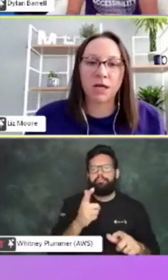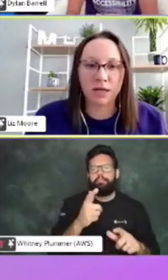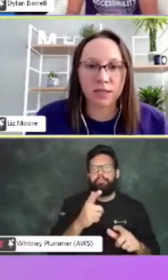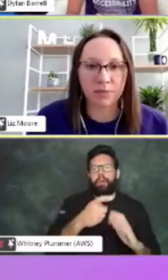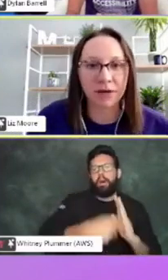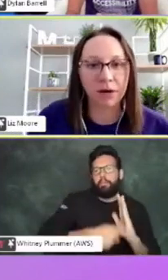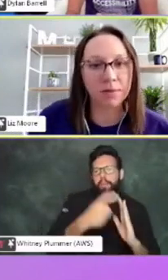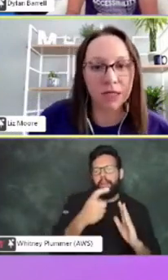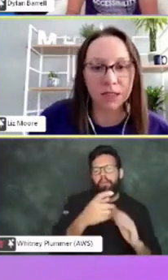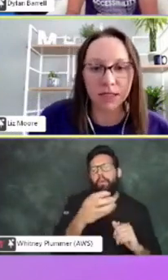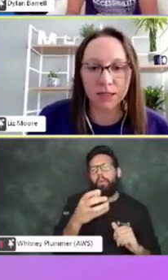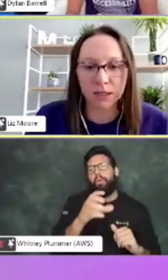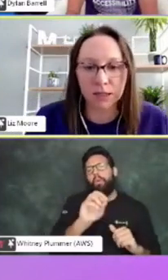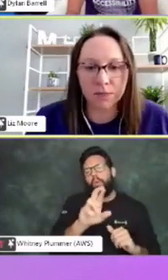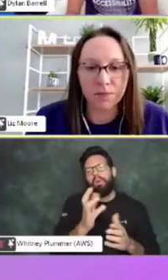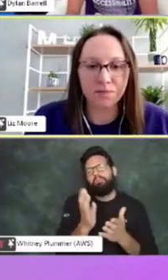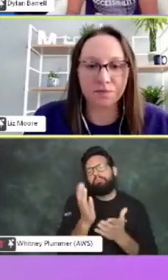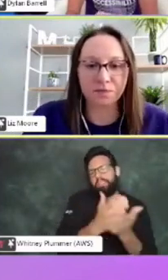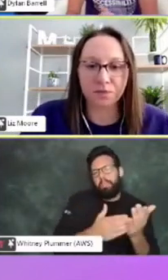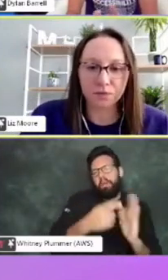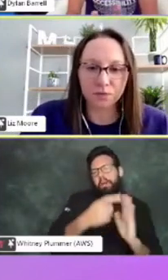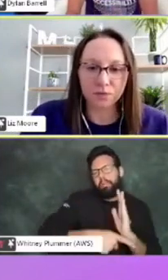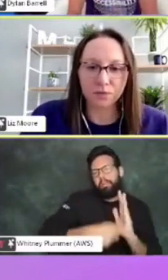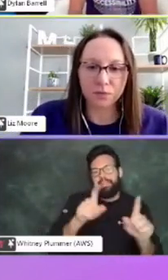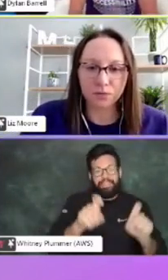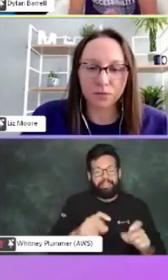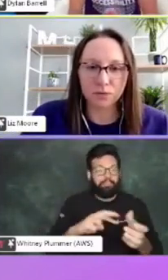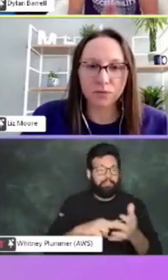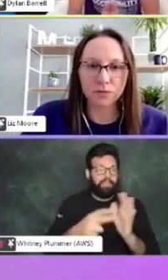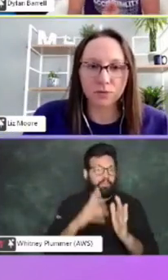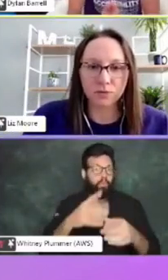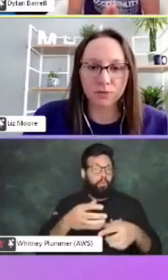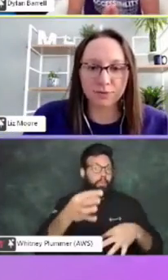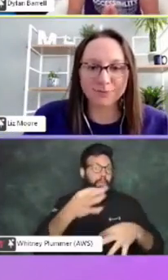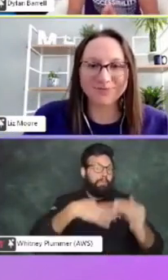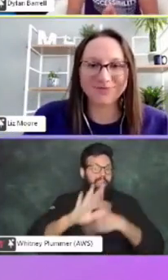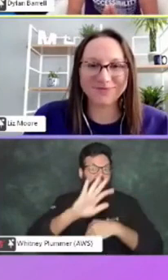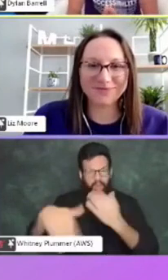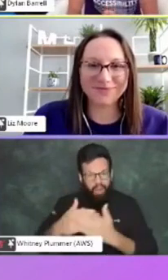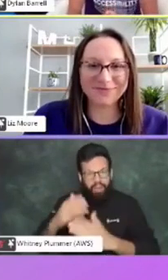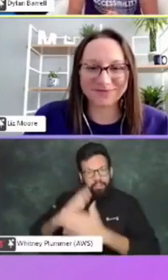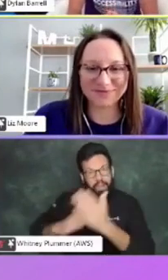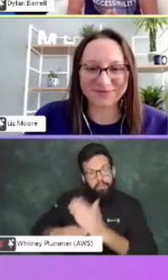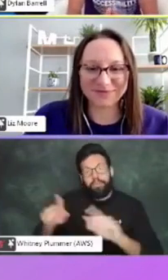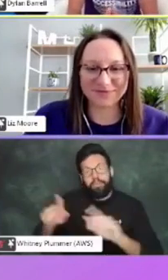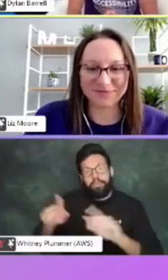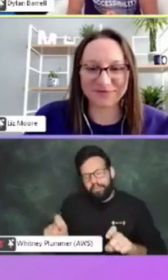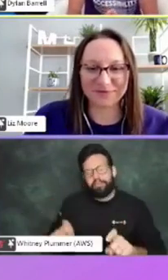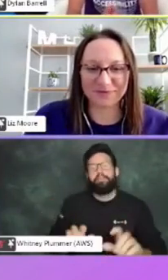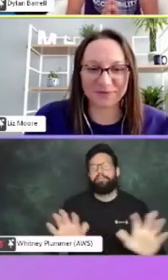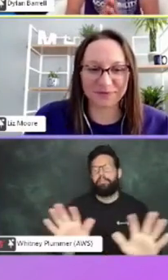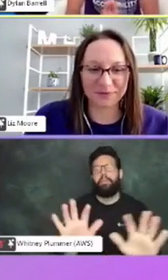and semi-automated tests?" No, I said that Harris has promised me that by the end of the year you'll be able to do all